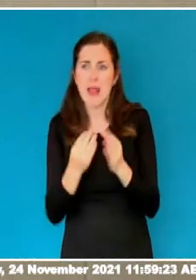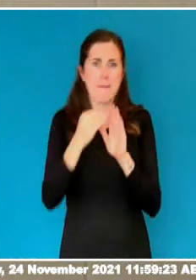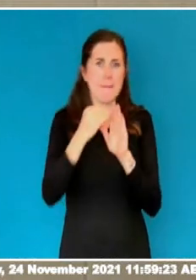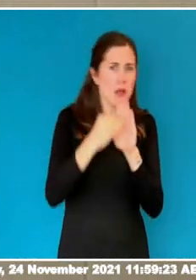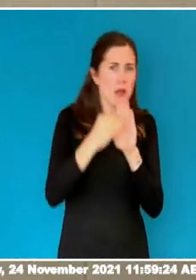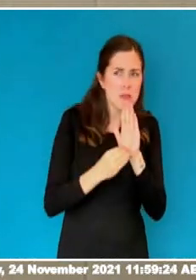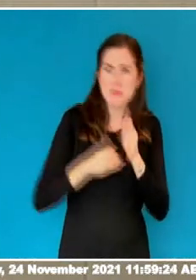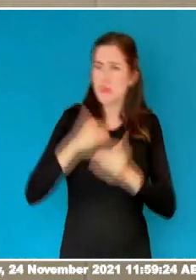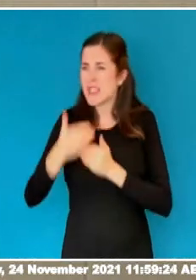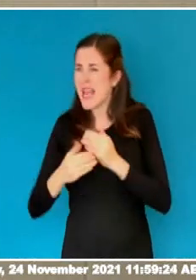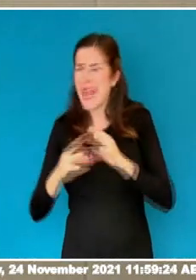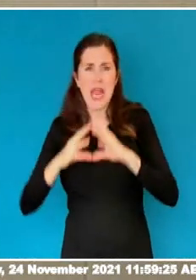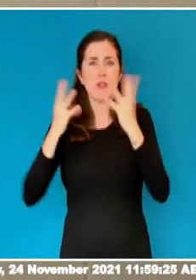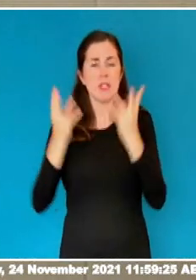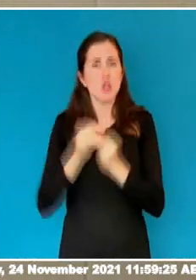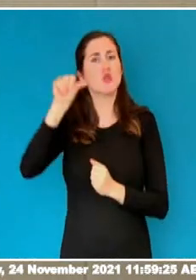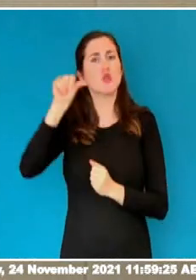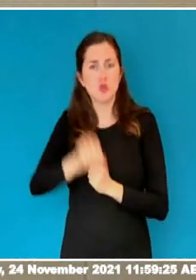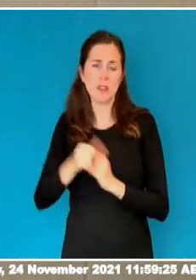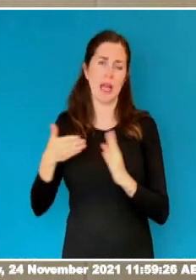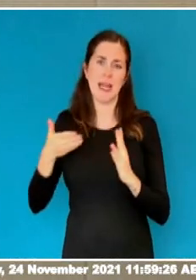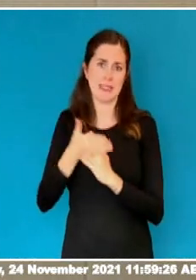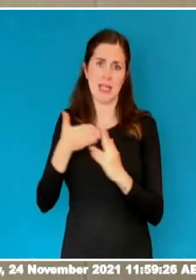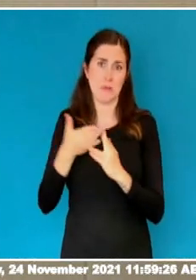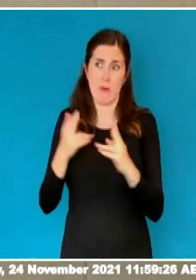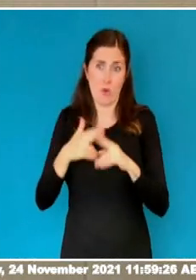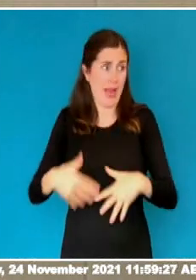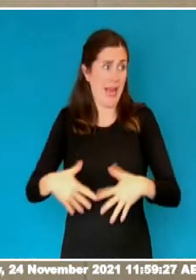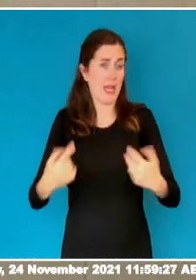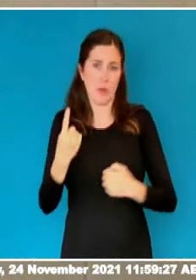Thank you.